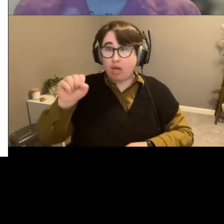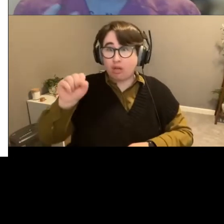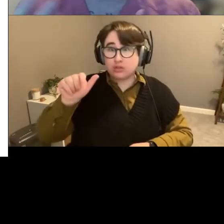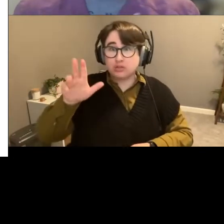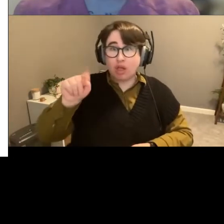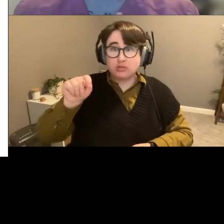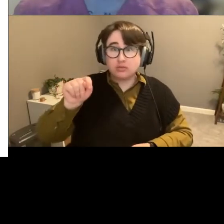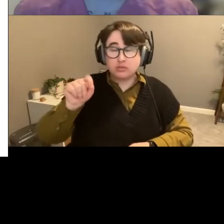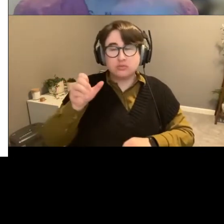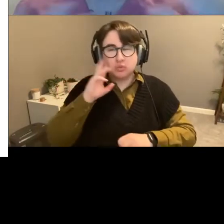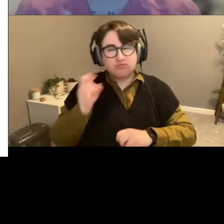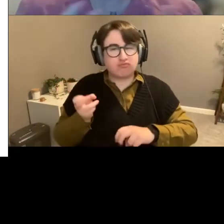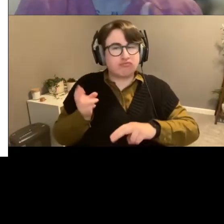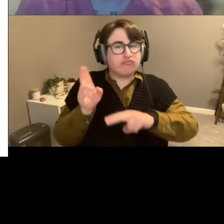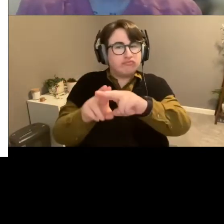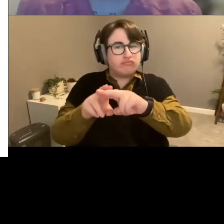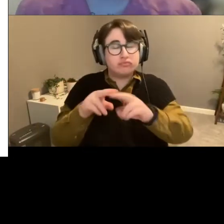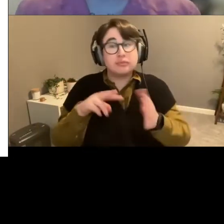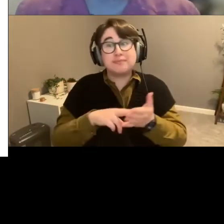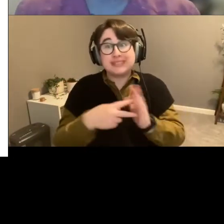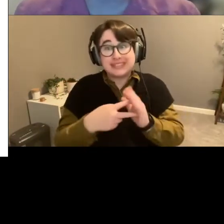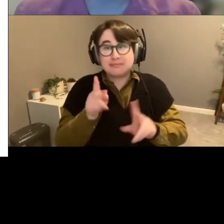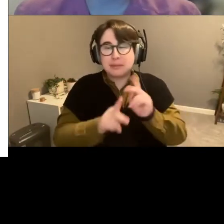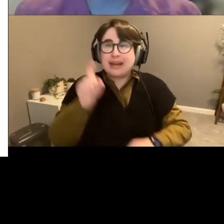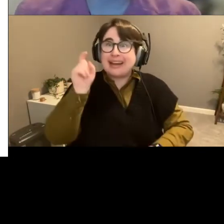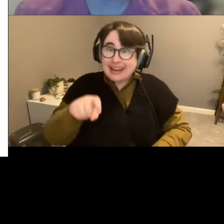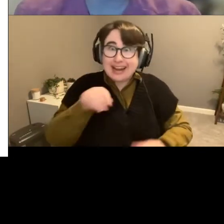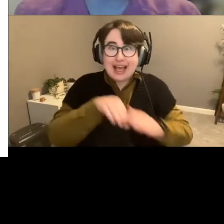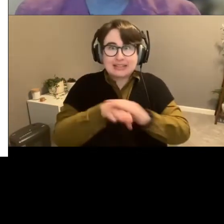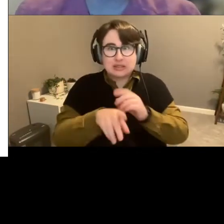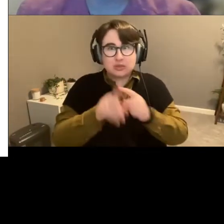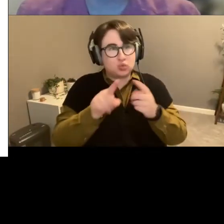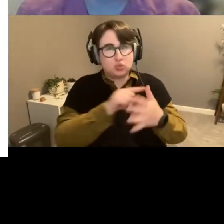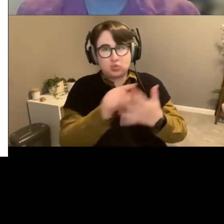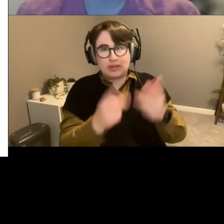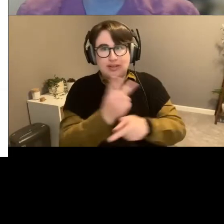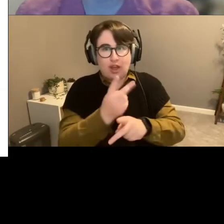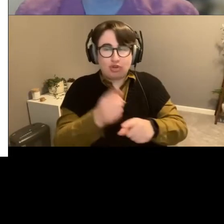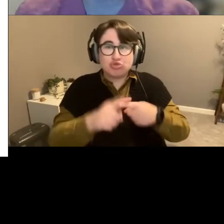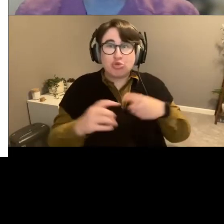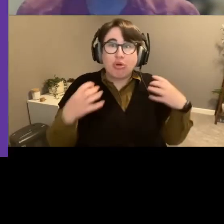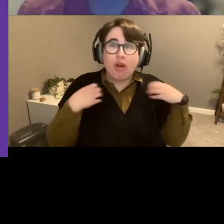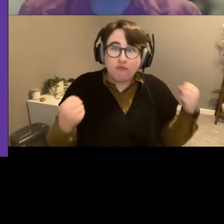which also means that people need access to some of these services and care too at growing rates.